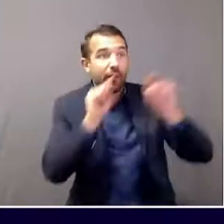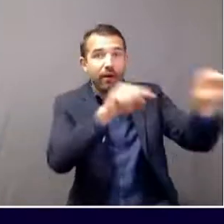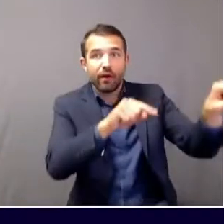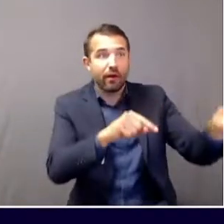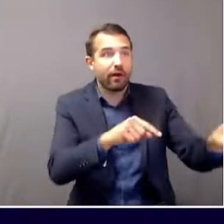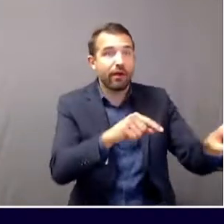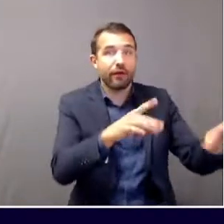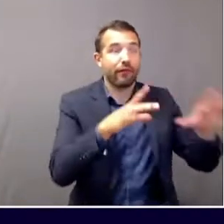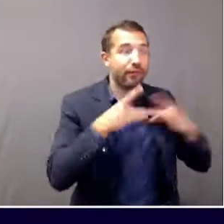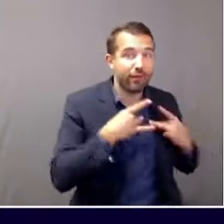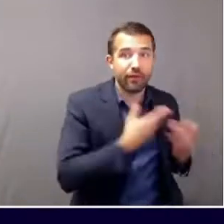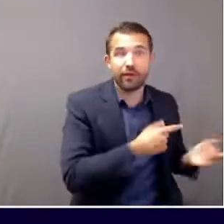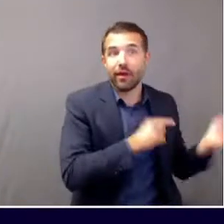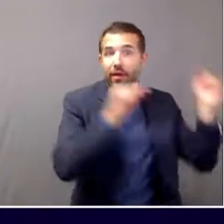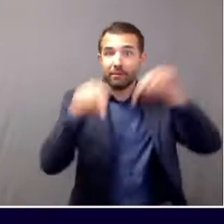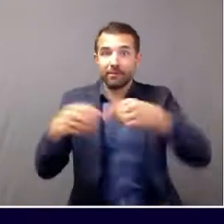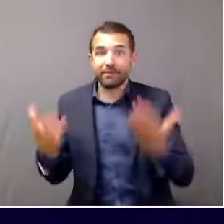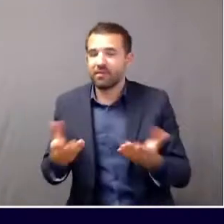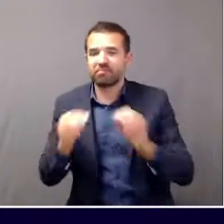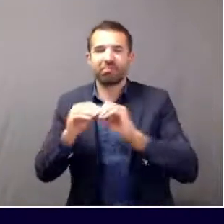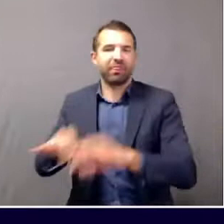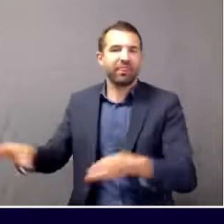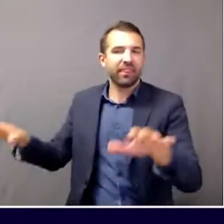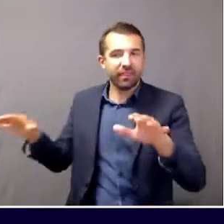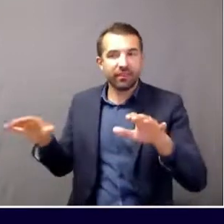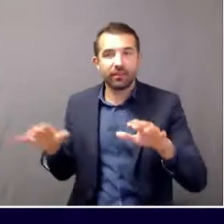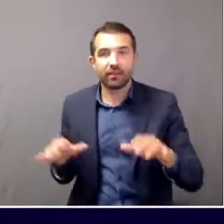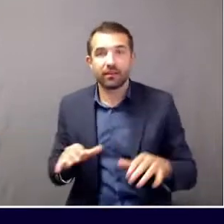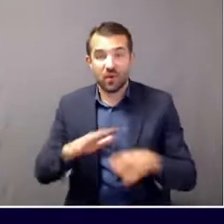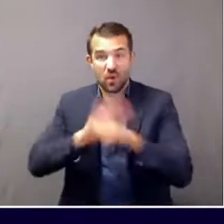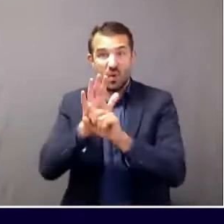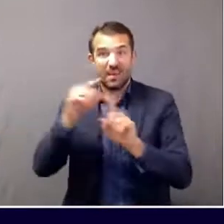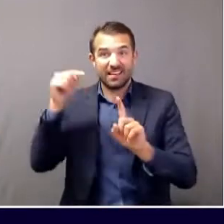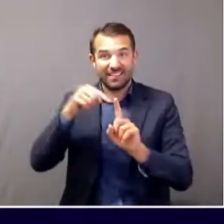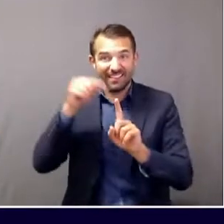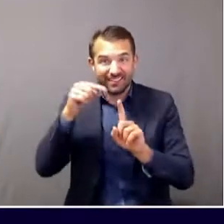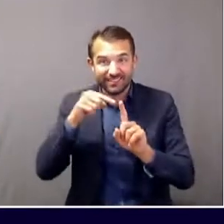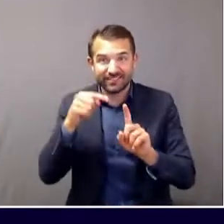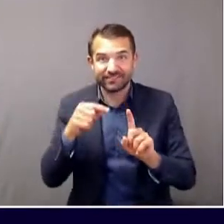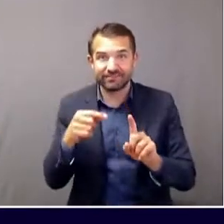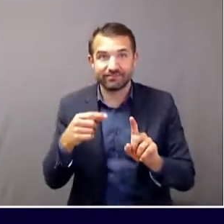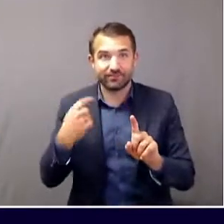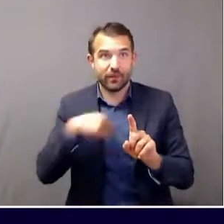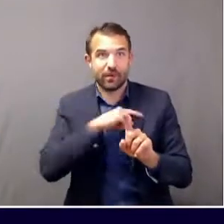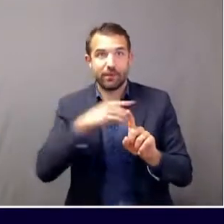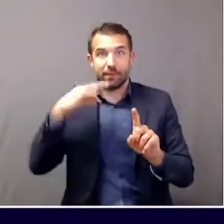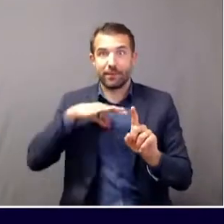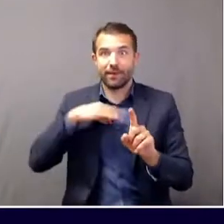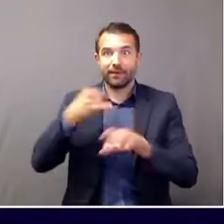seen with Kobe nineteen is that